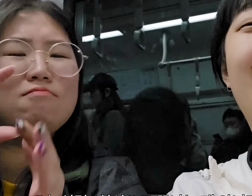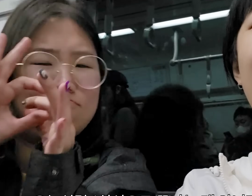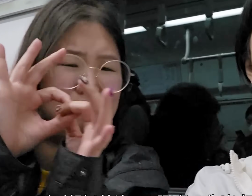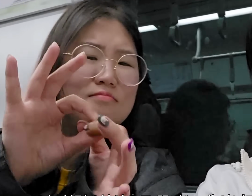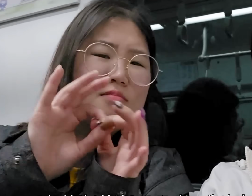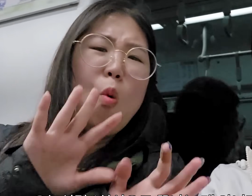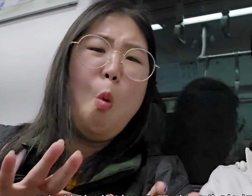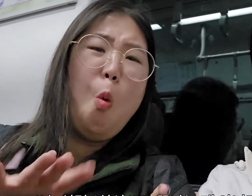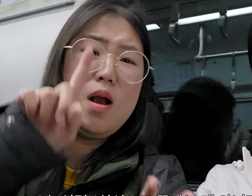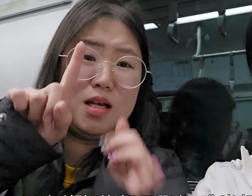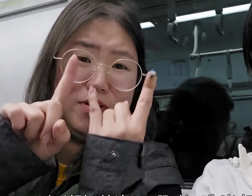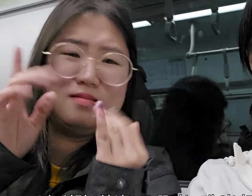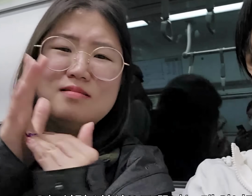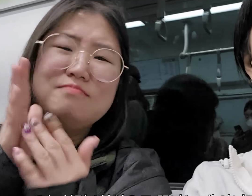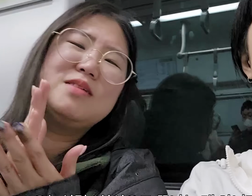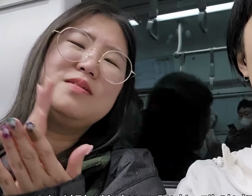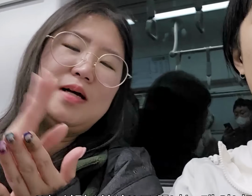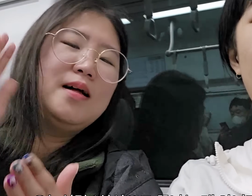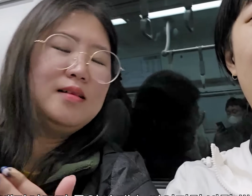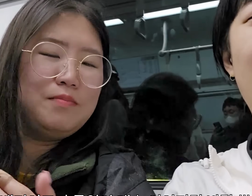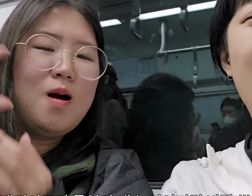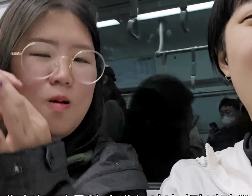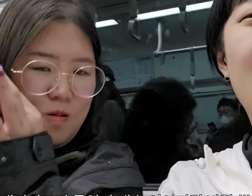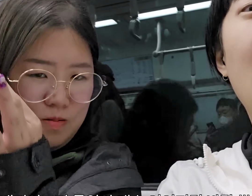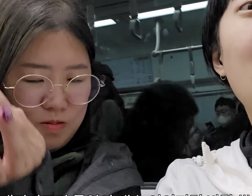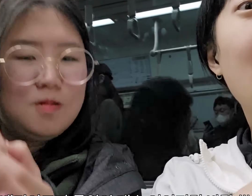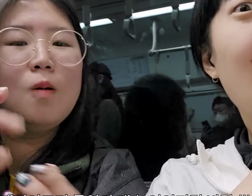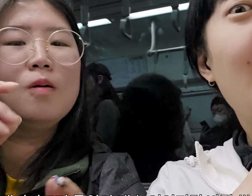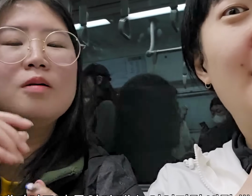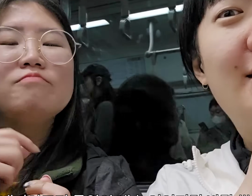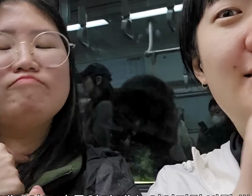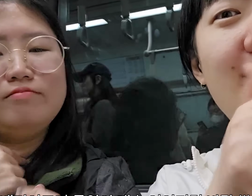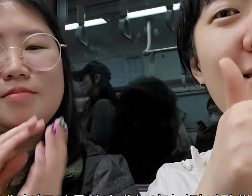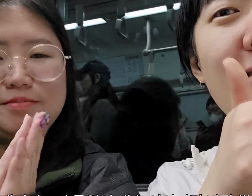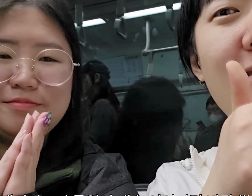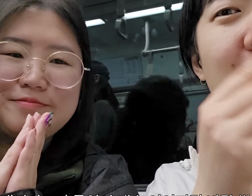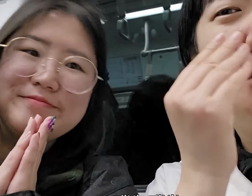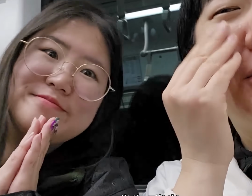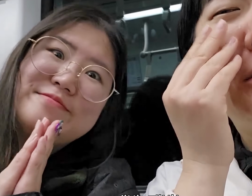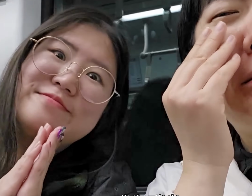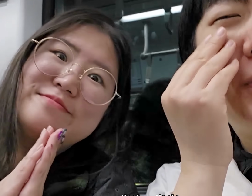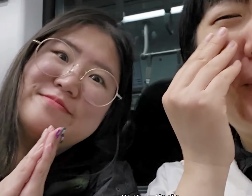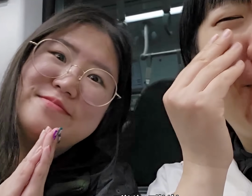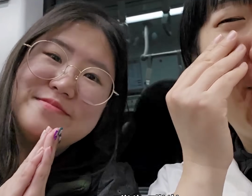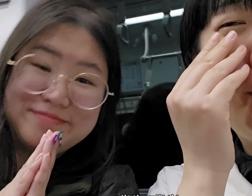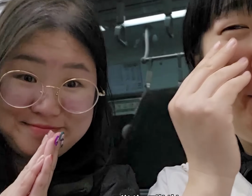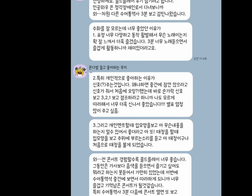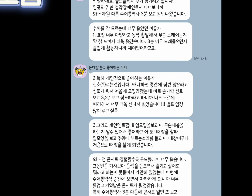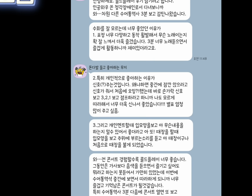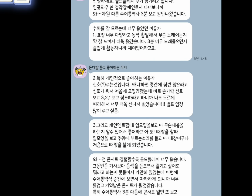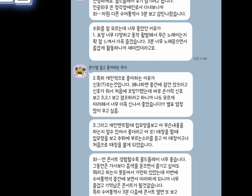I hope this isn’t just a one-time thing. I truly hope this kind of barrier-free interpretation continues. Please, please!